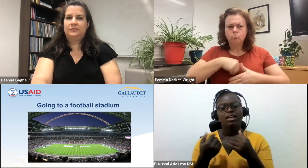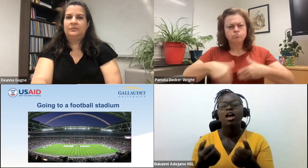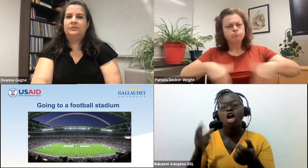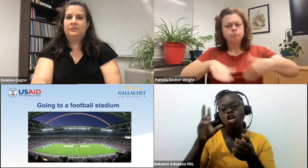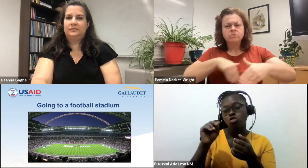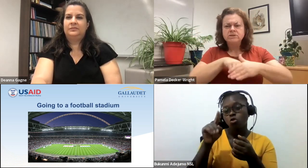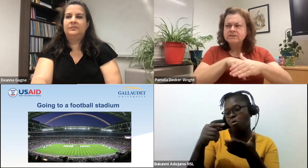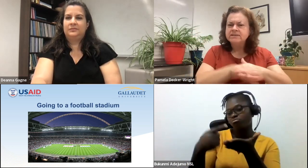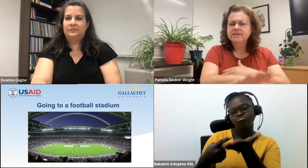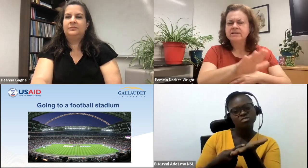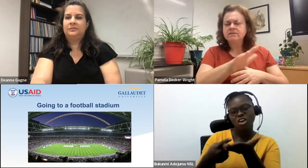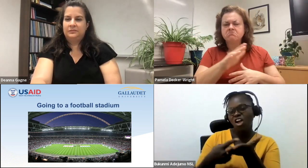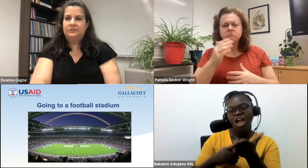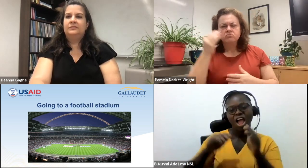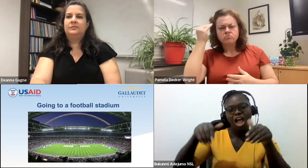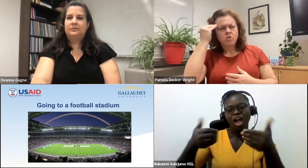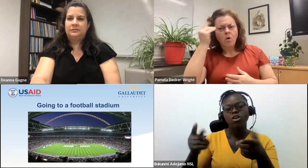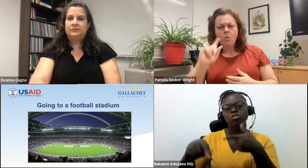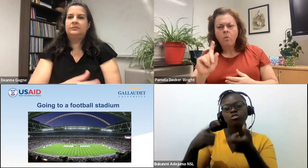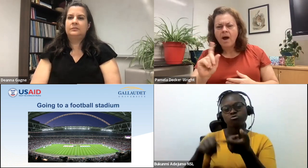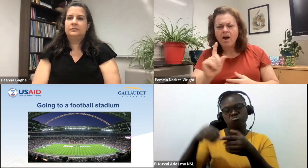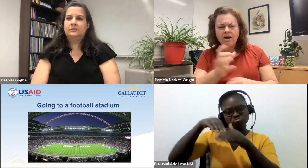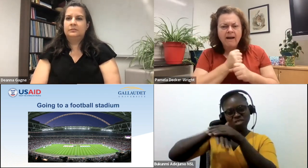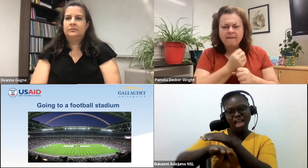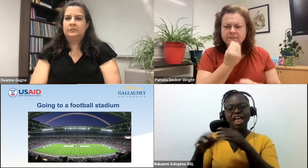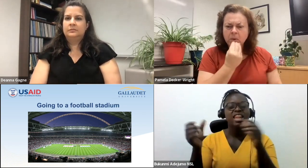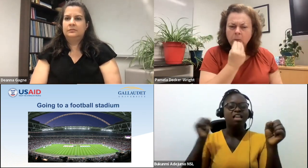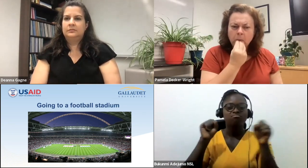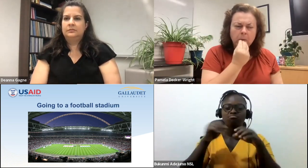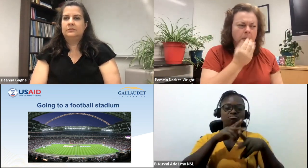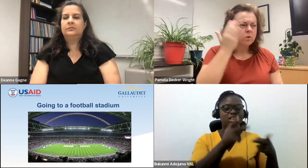Right? That's just something innate, we know, and we keep going, and we walk in.